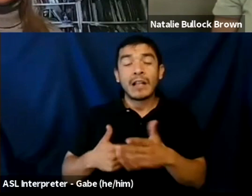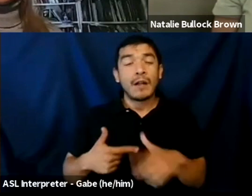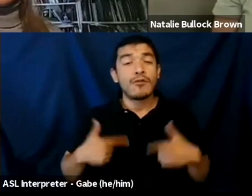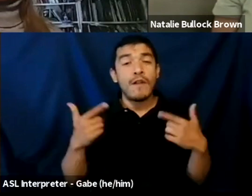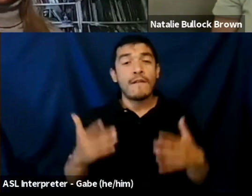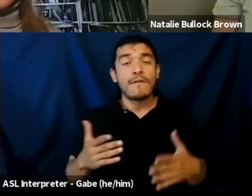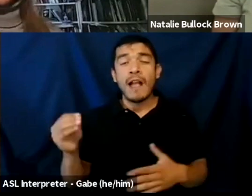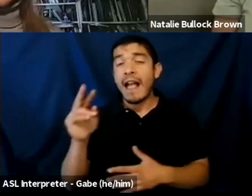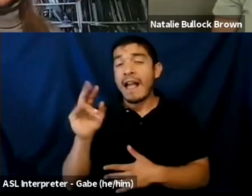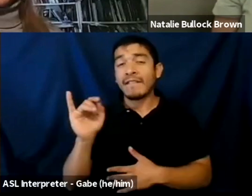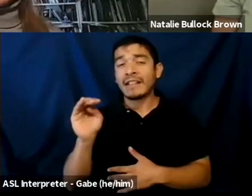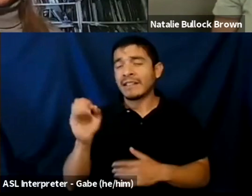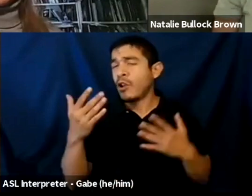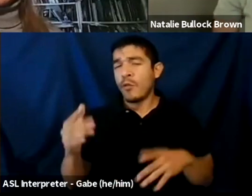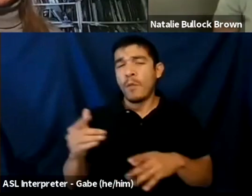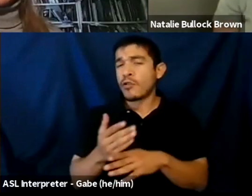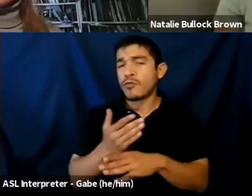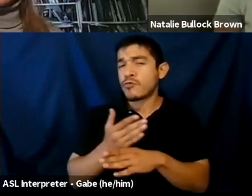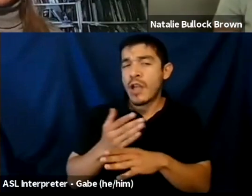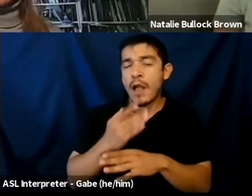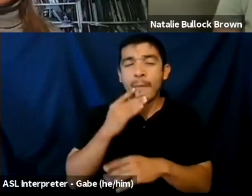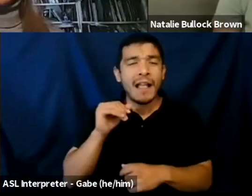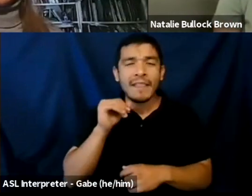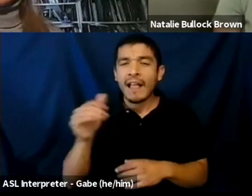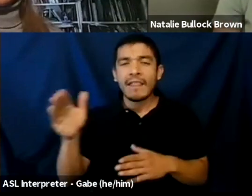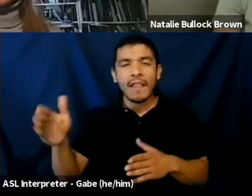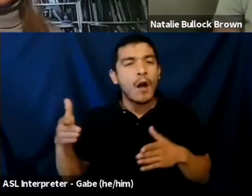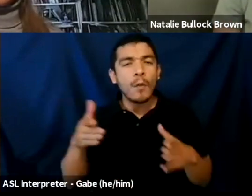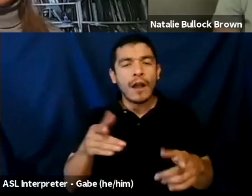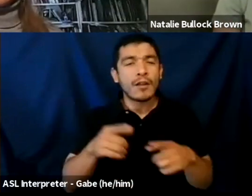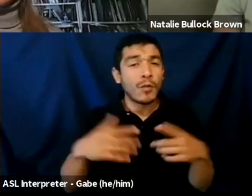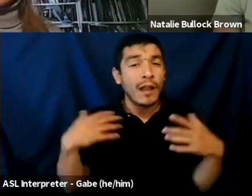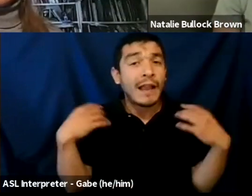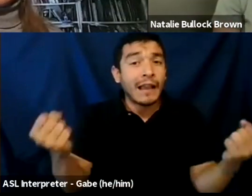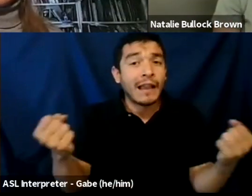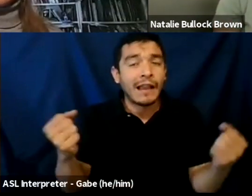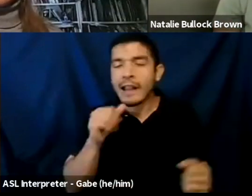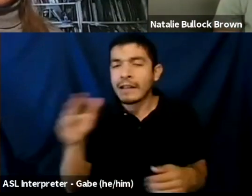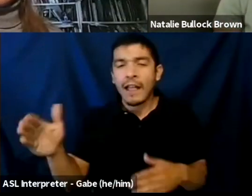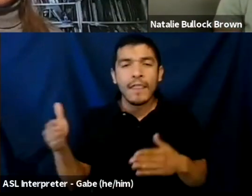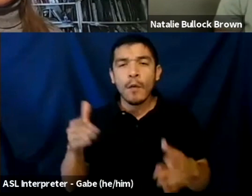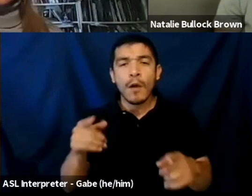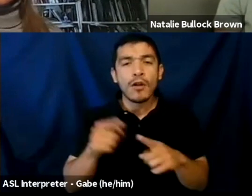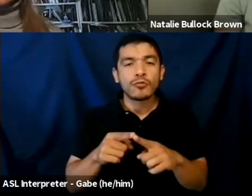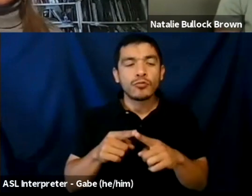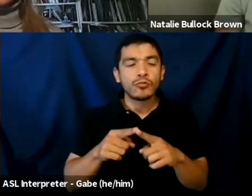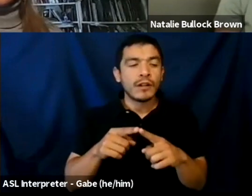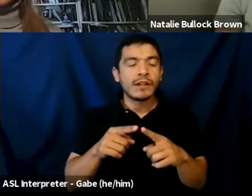because that's not their pathway for healing, right? That's not their pathway of coping with what's going on and seeking justice,